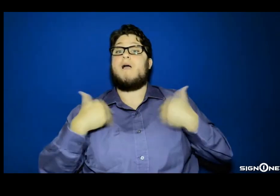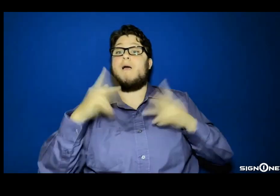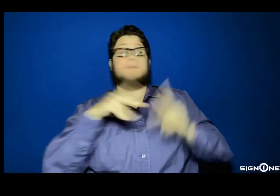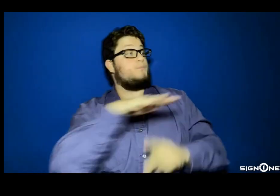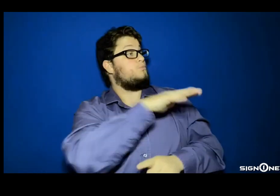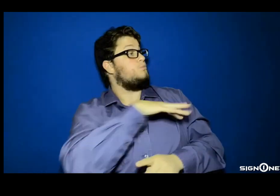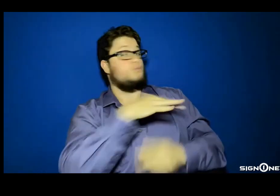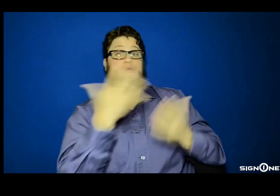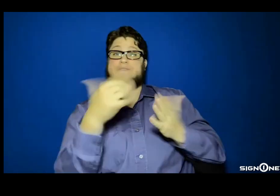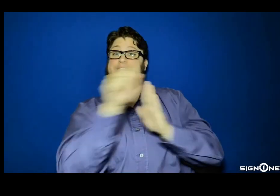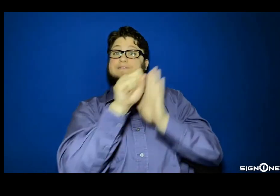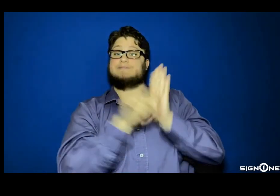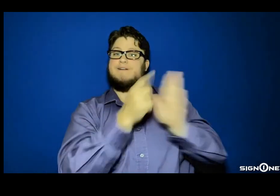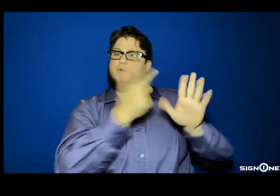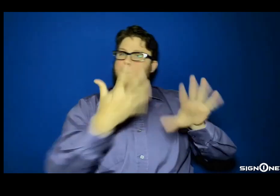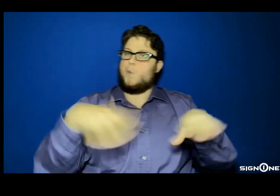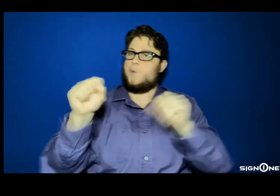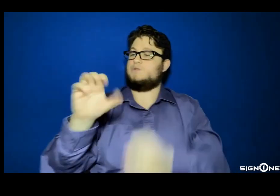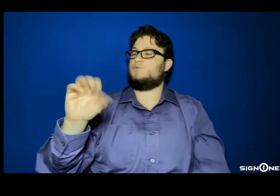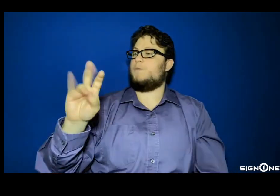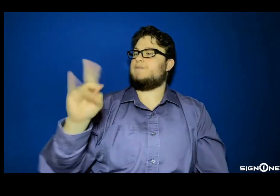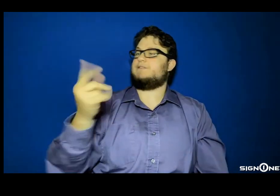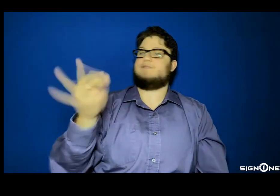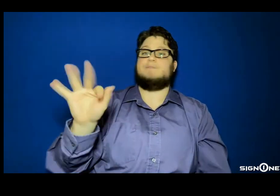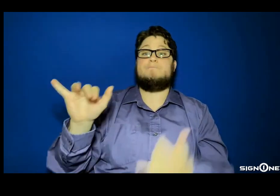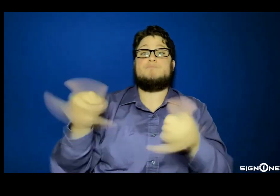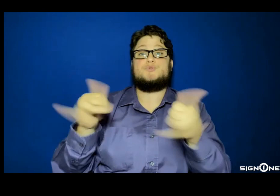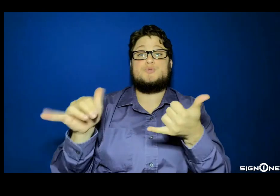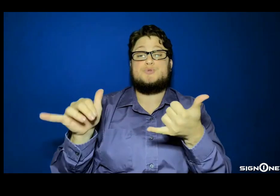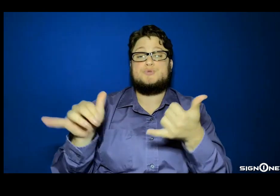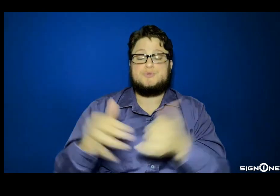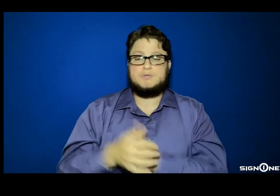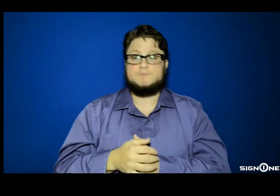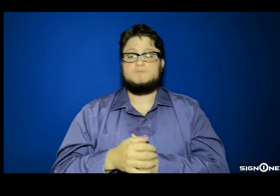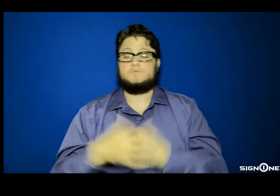Alabama informed city leaders that some young people in the state are throwing "Covid 19 parties."